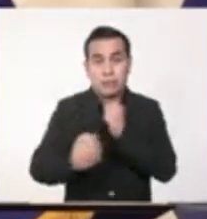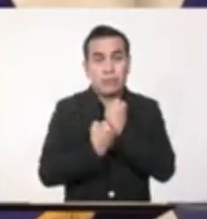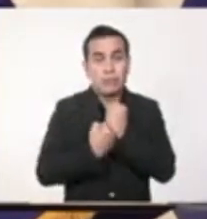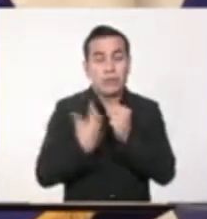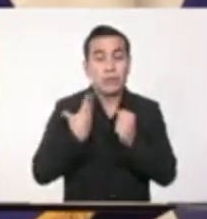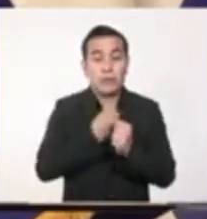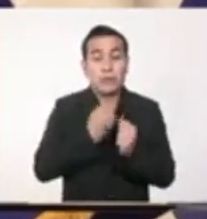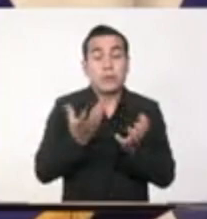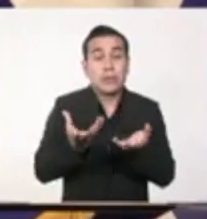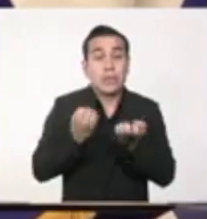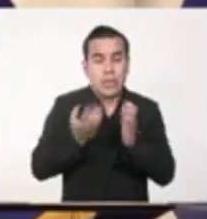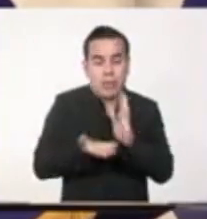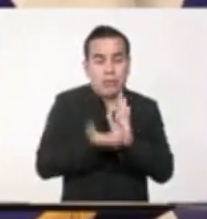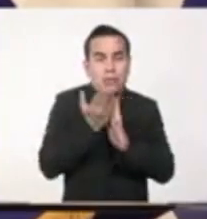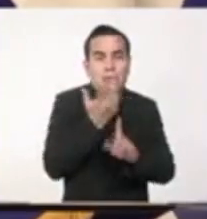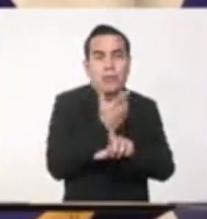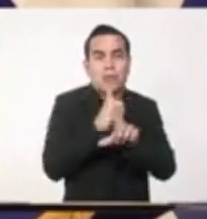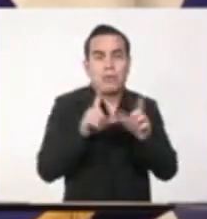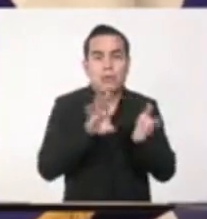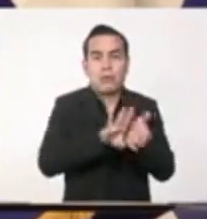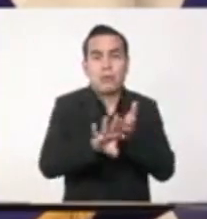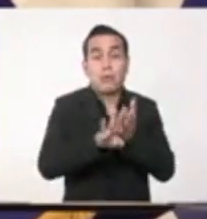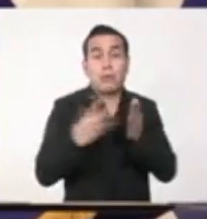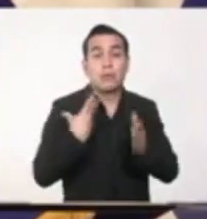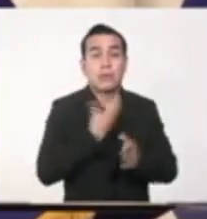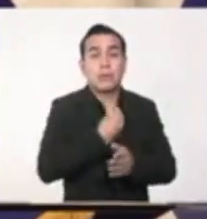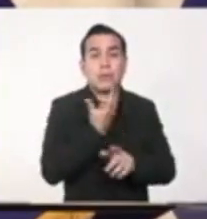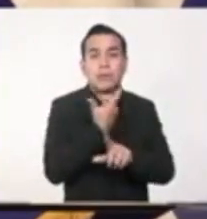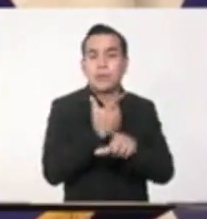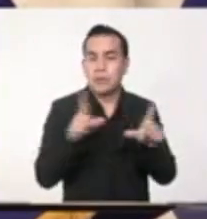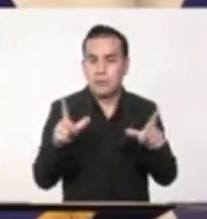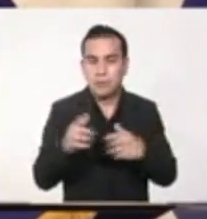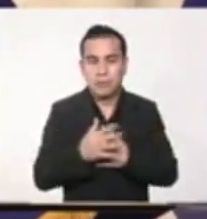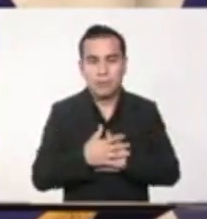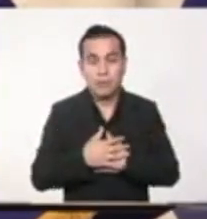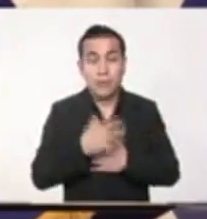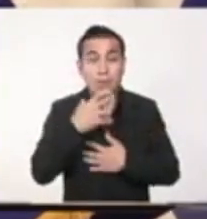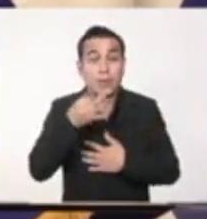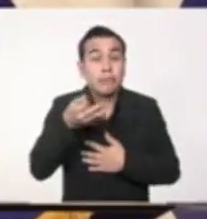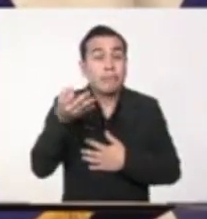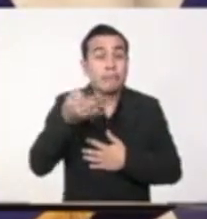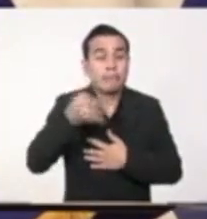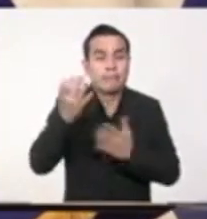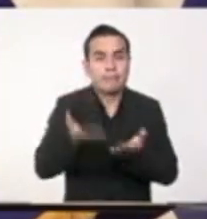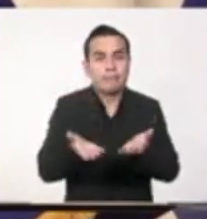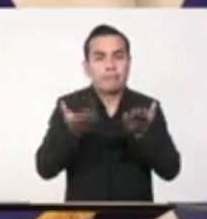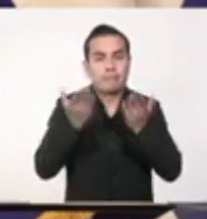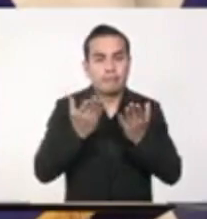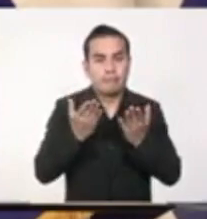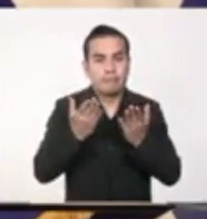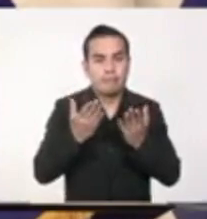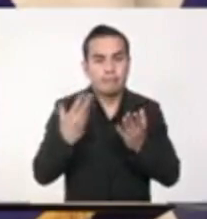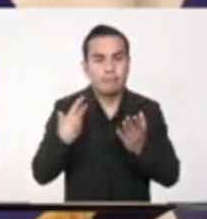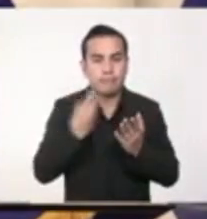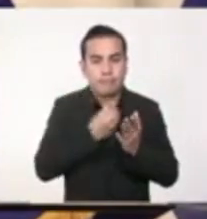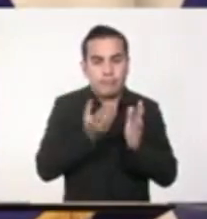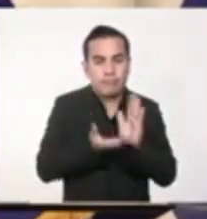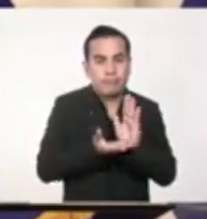we also want to be able to buy our food and we need that help us to develop and that we can